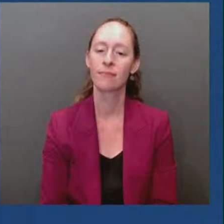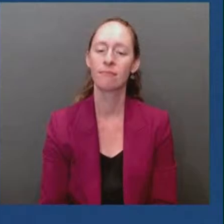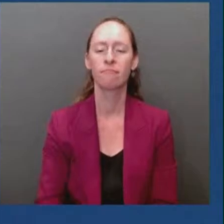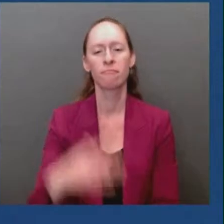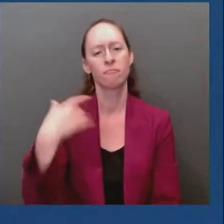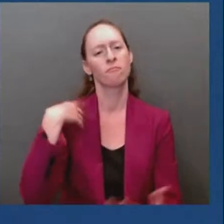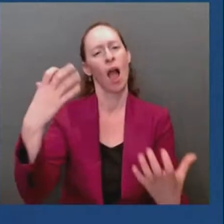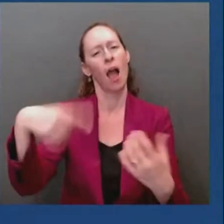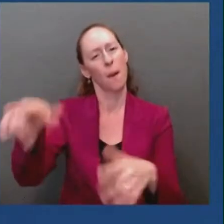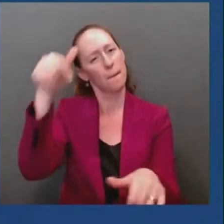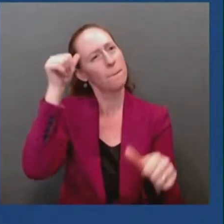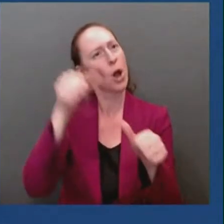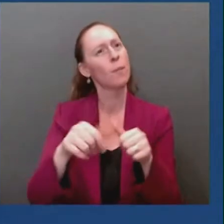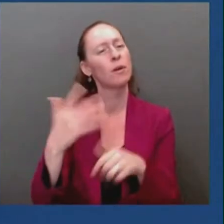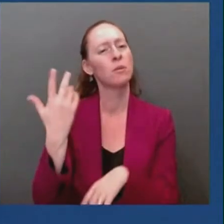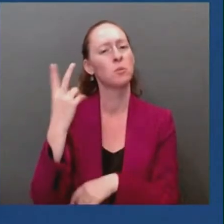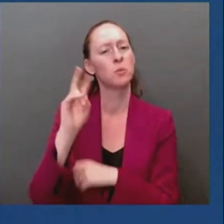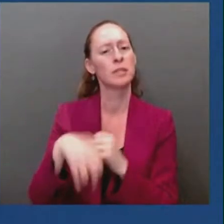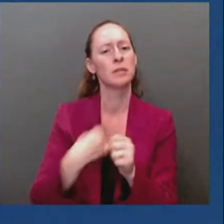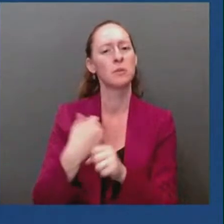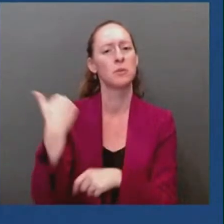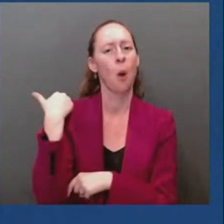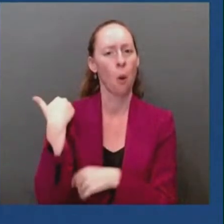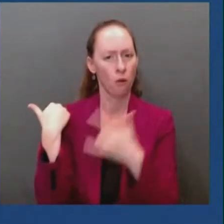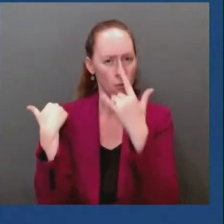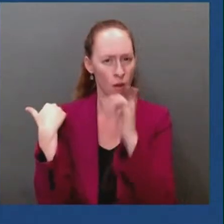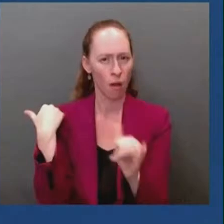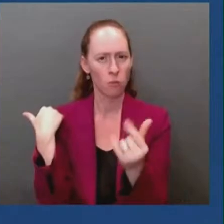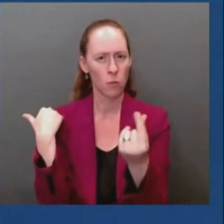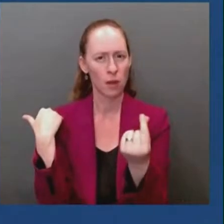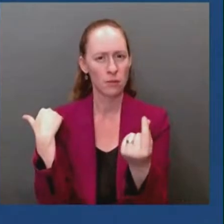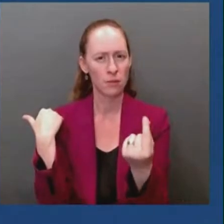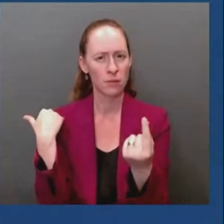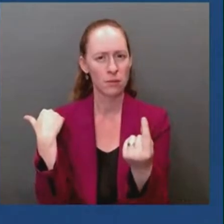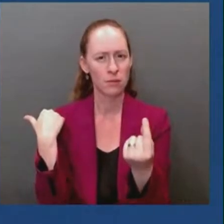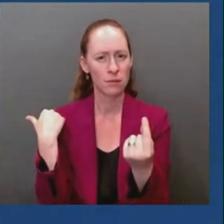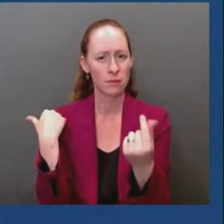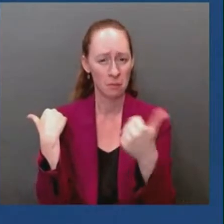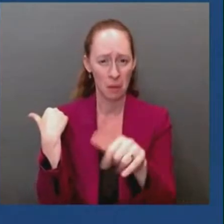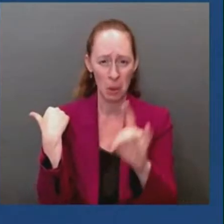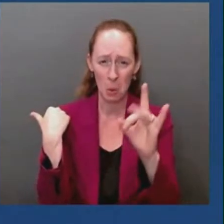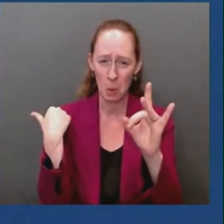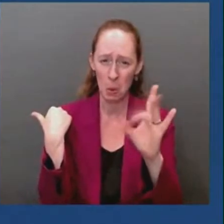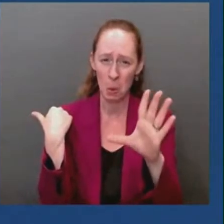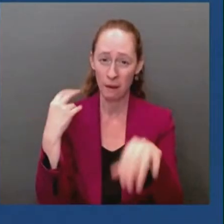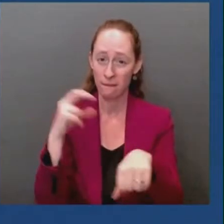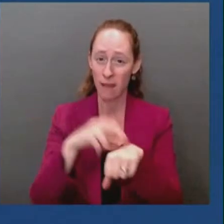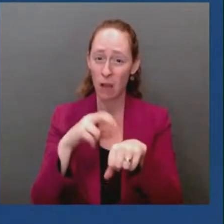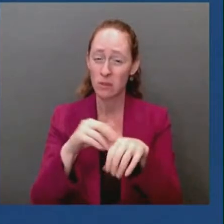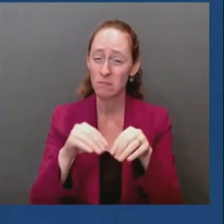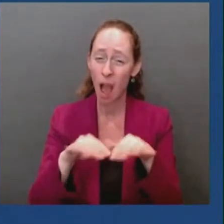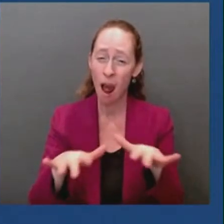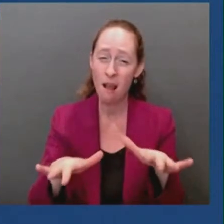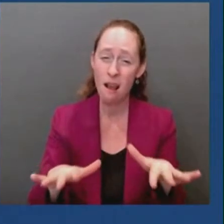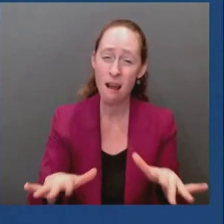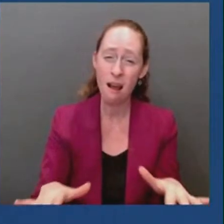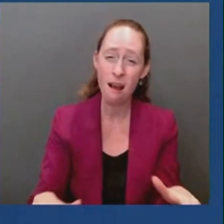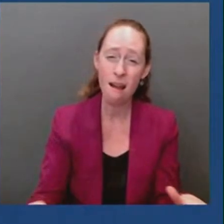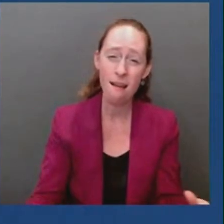WE ARE TODAY AND WE HAVE A VIRUS OUT THERE THAT IS